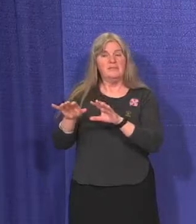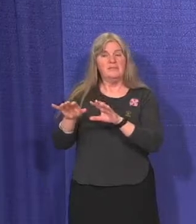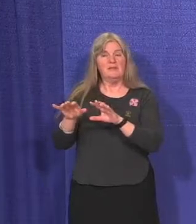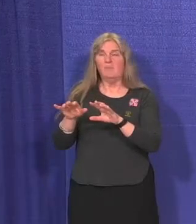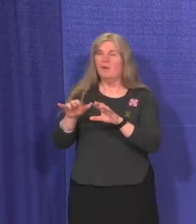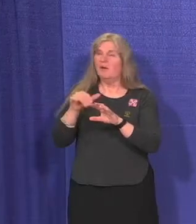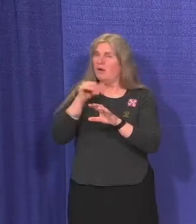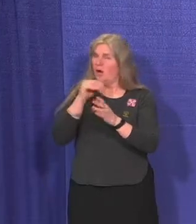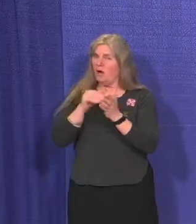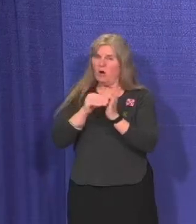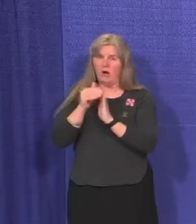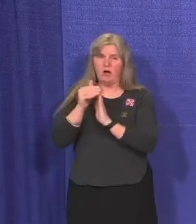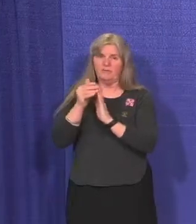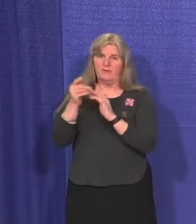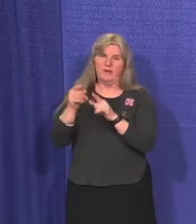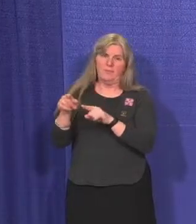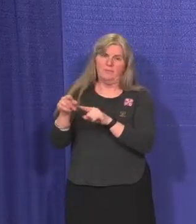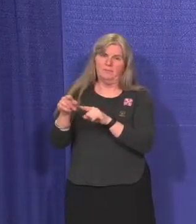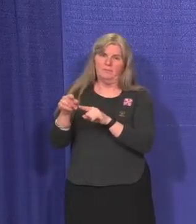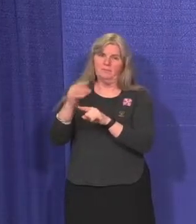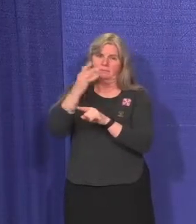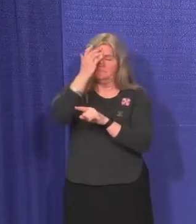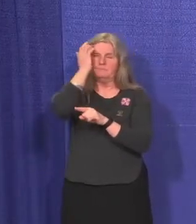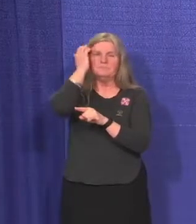long term care outbreaks and there have been hospital